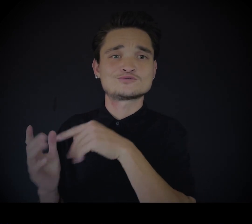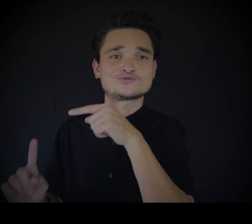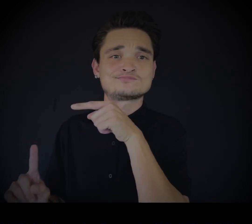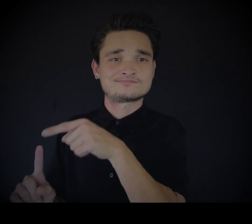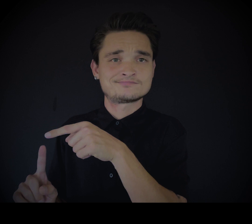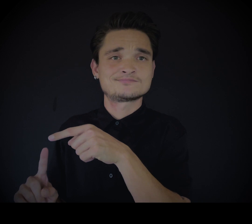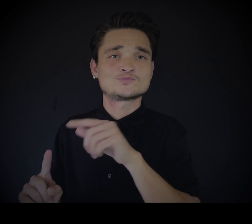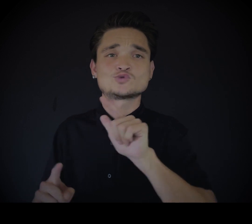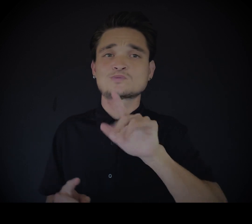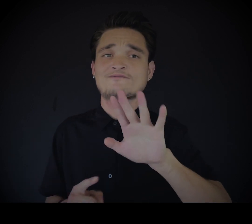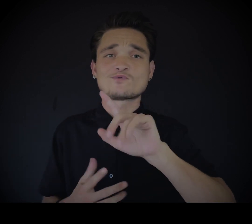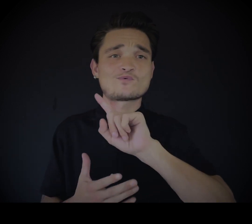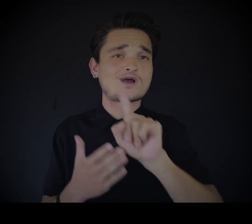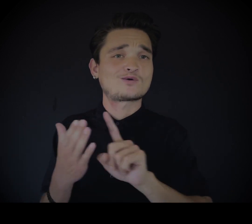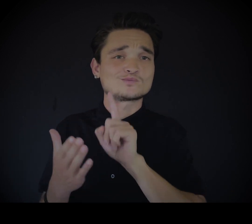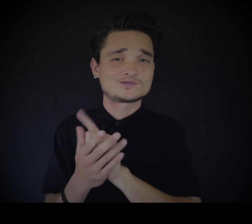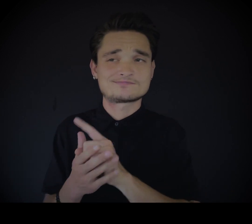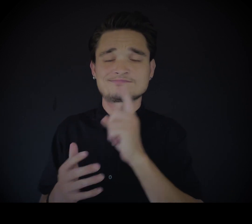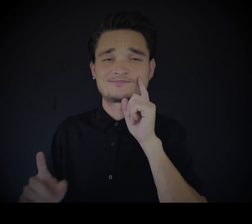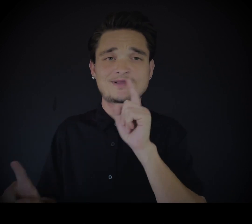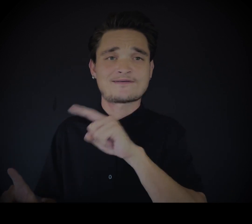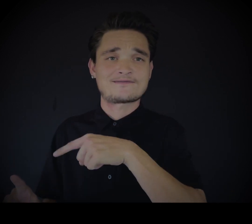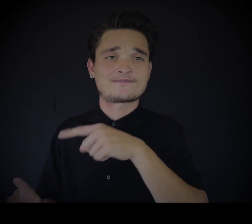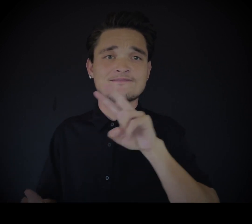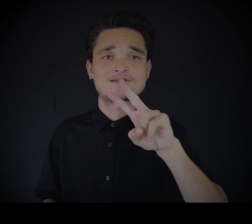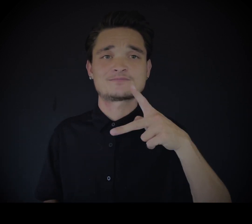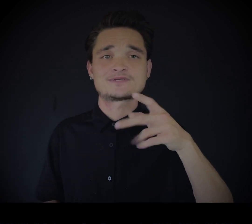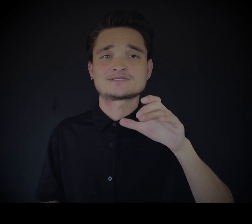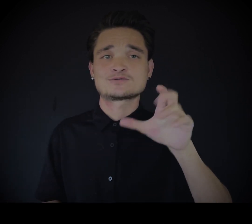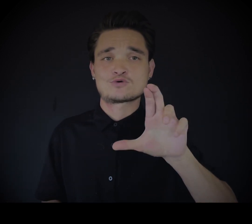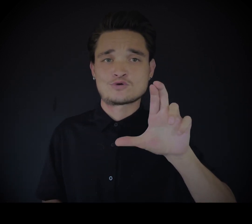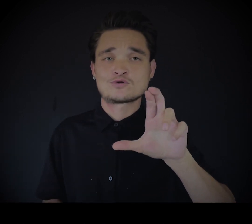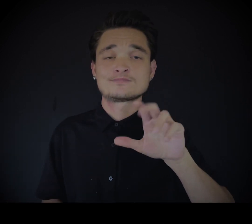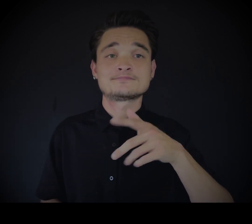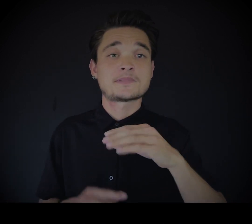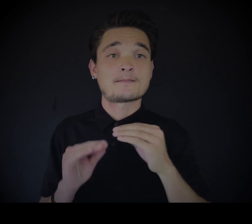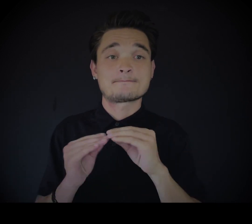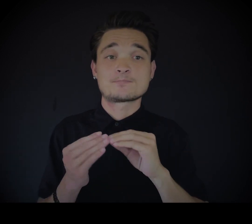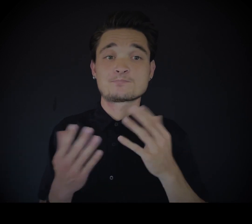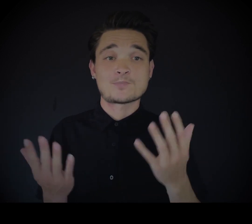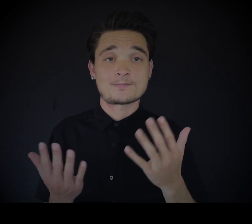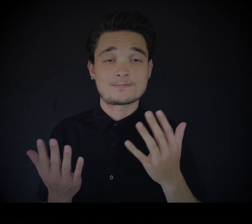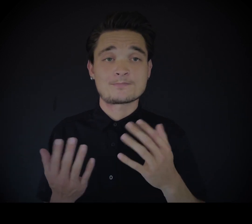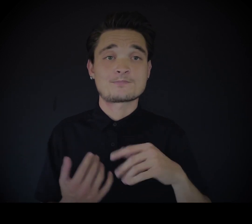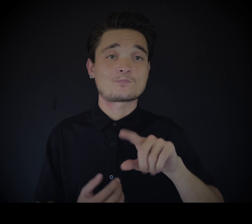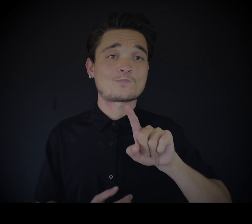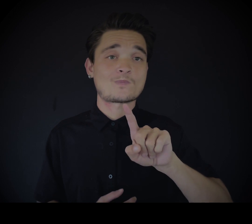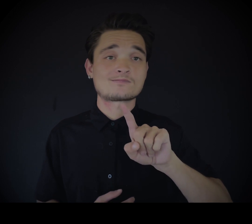VPCR 24-hour hotline at 1-855-373-2122.